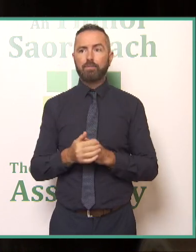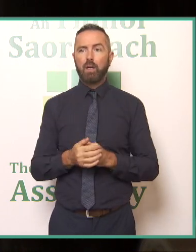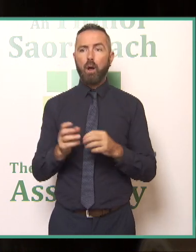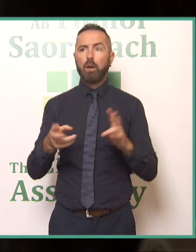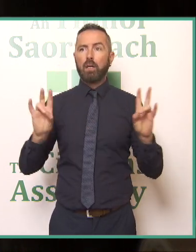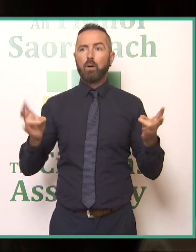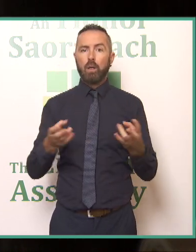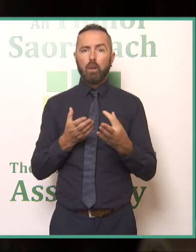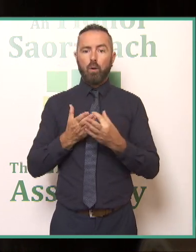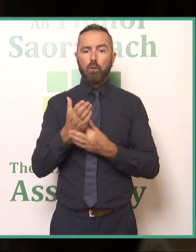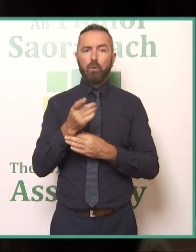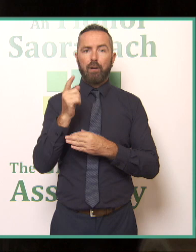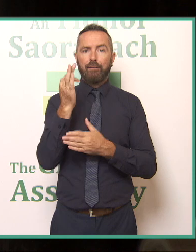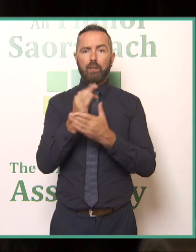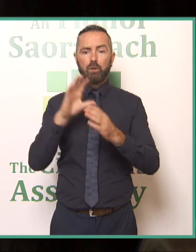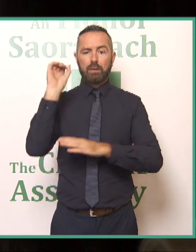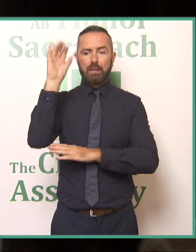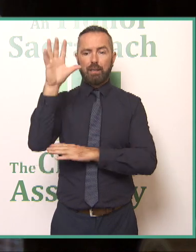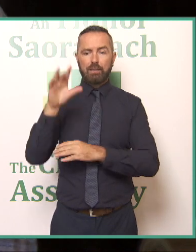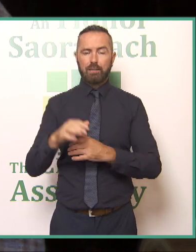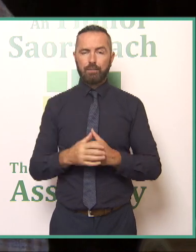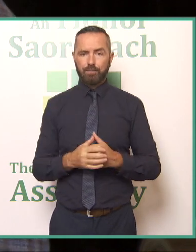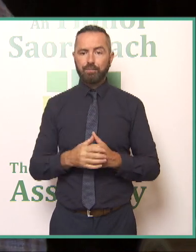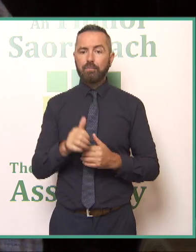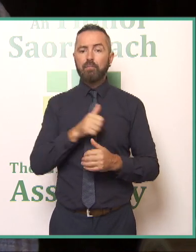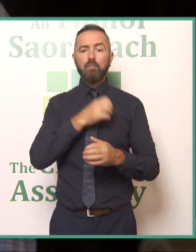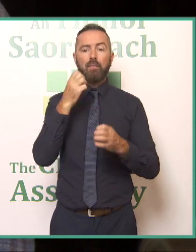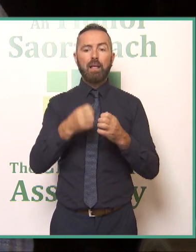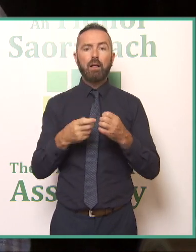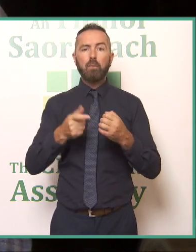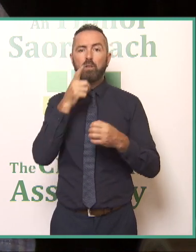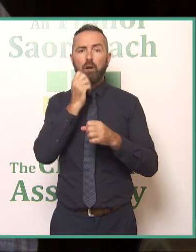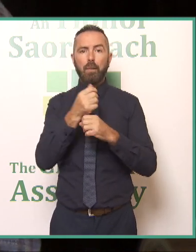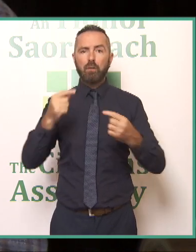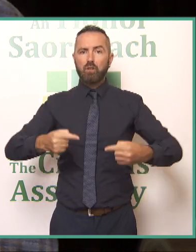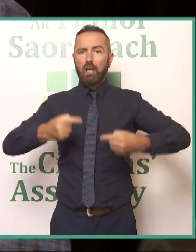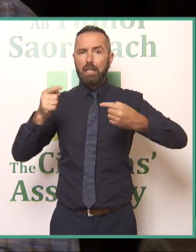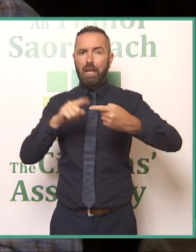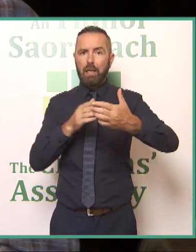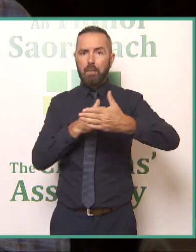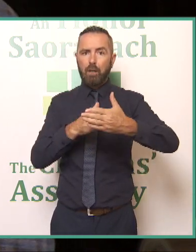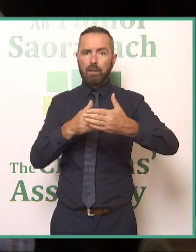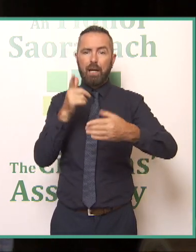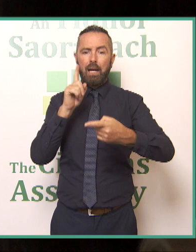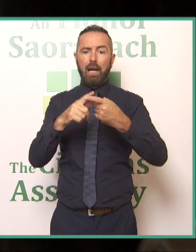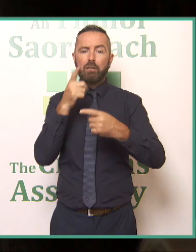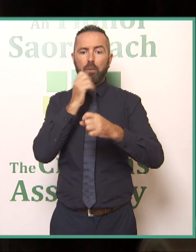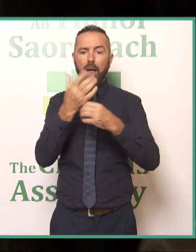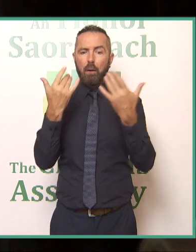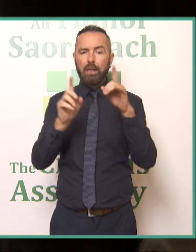few slides and I just go through the slides and at the end I'll start by challenges and barriers the ways I could see that we could improve them on in the countryside and on farmland